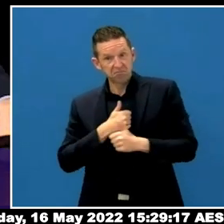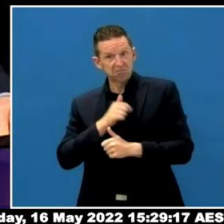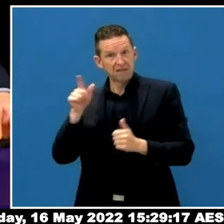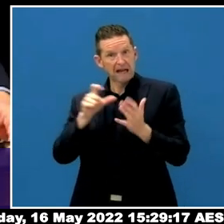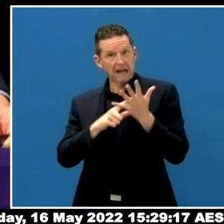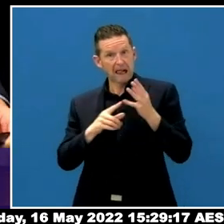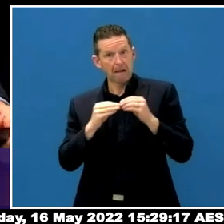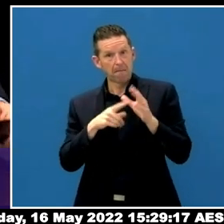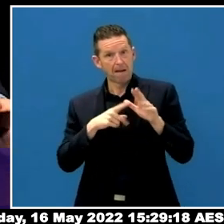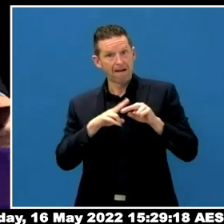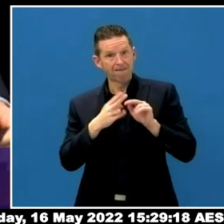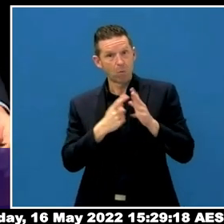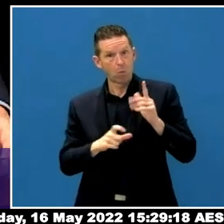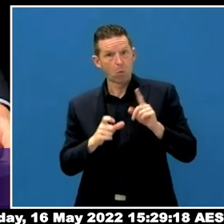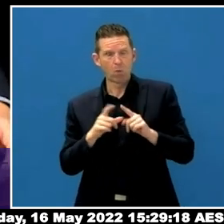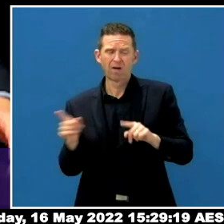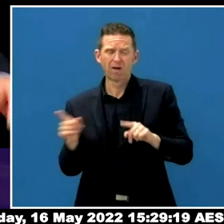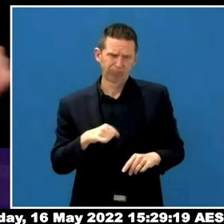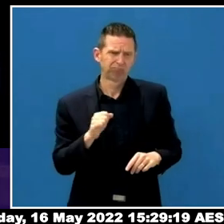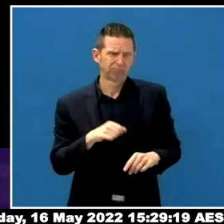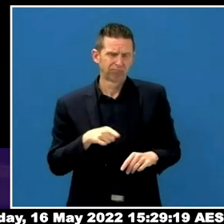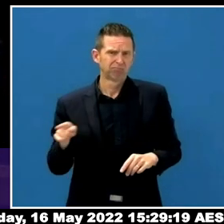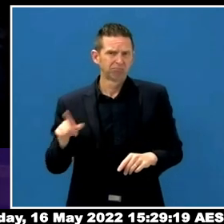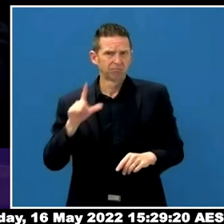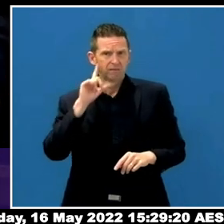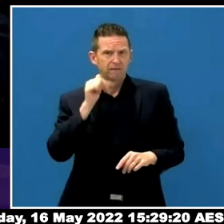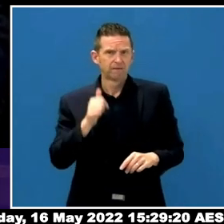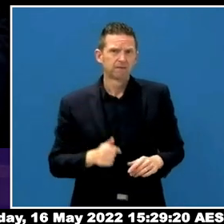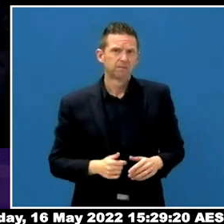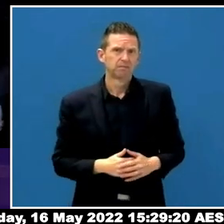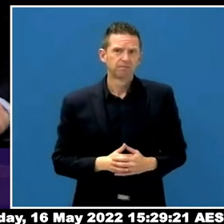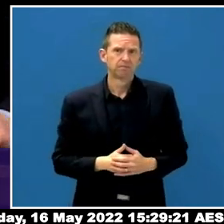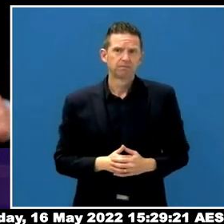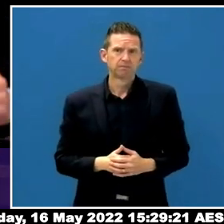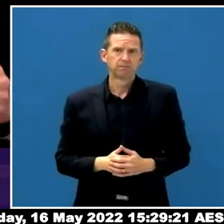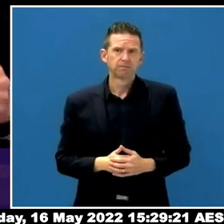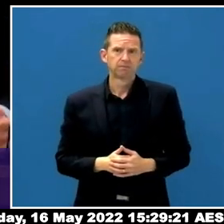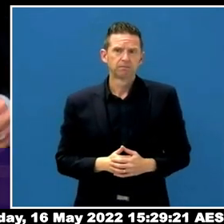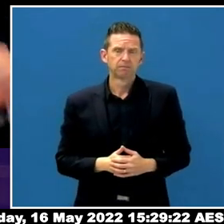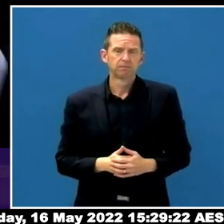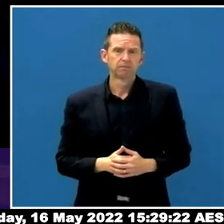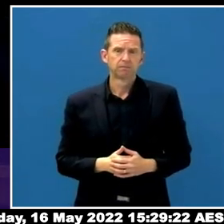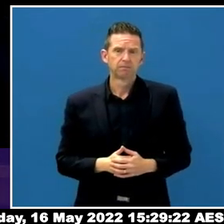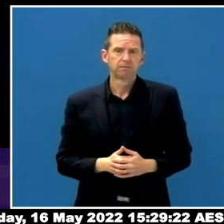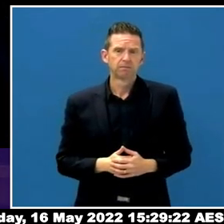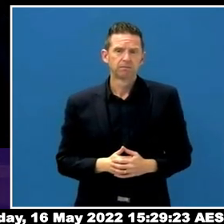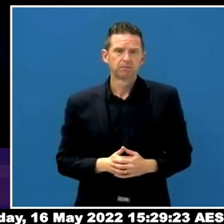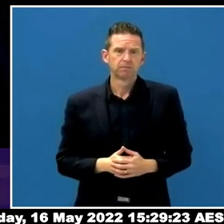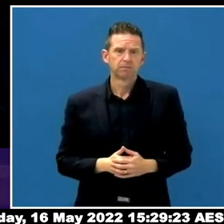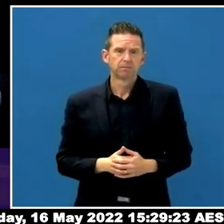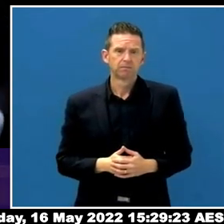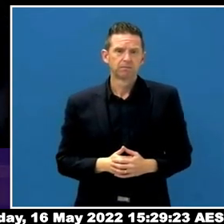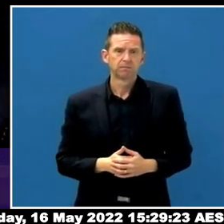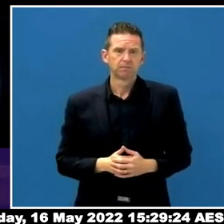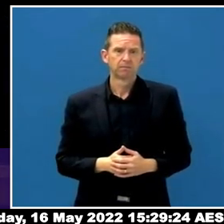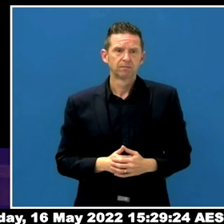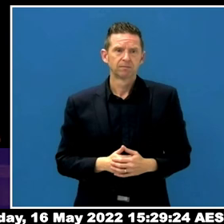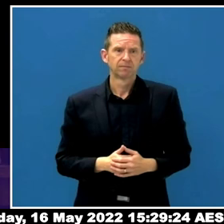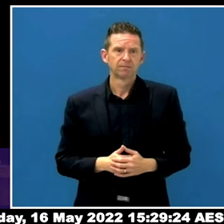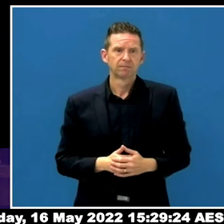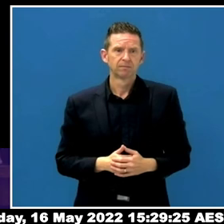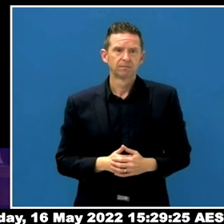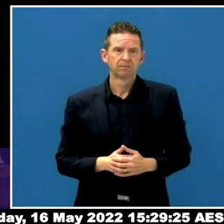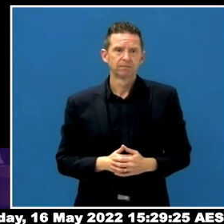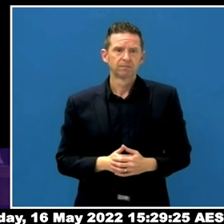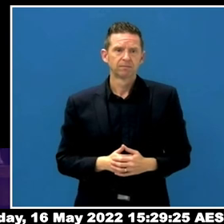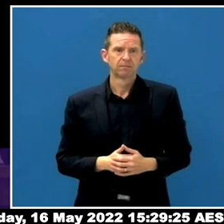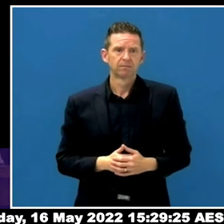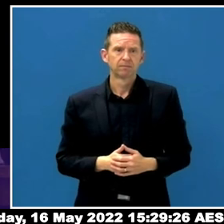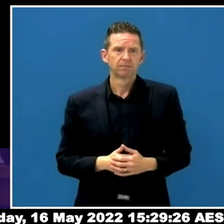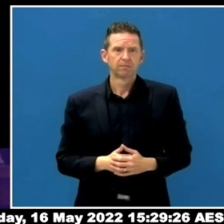Can I ask you to - still with the document in front of you which you - which